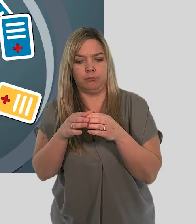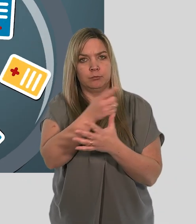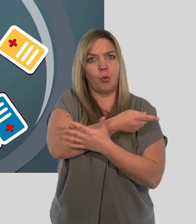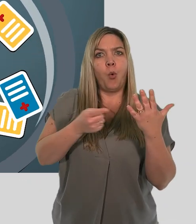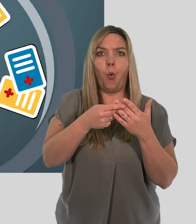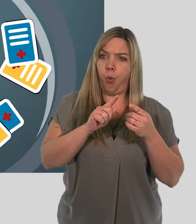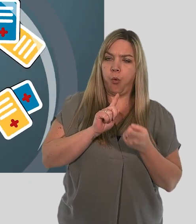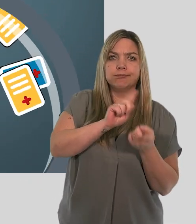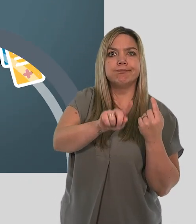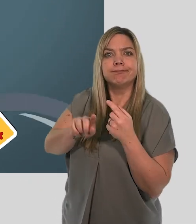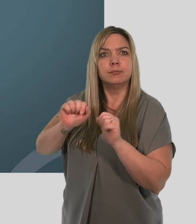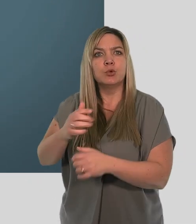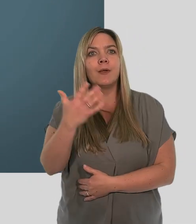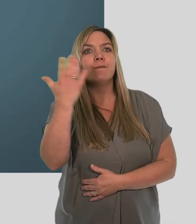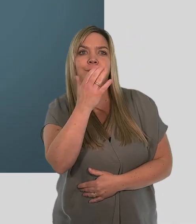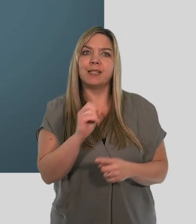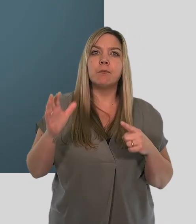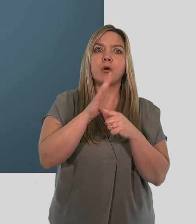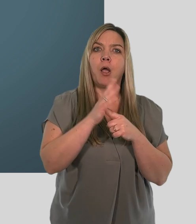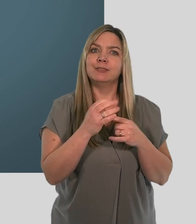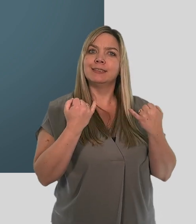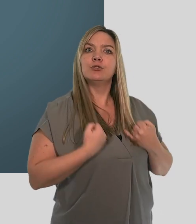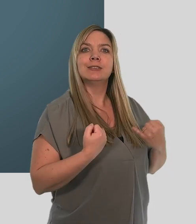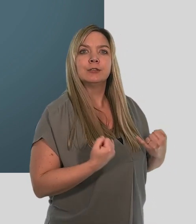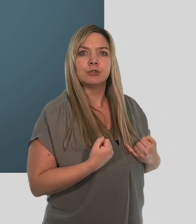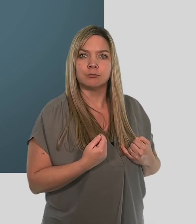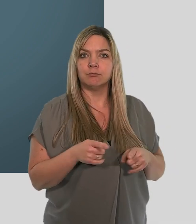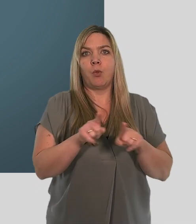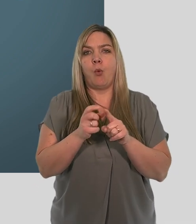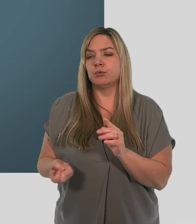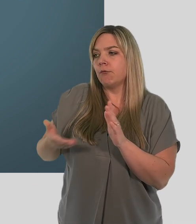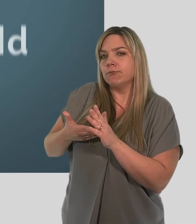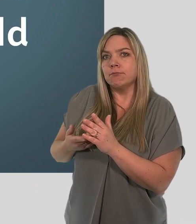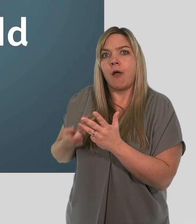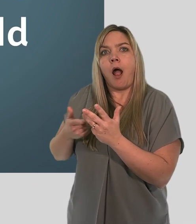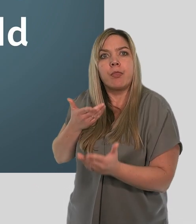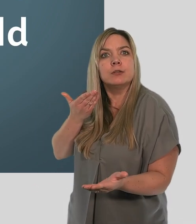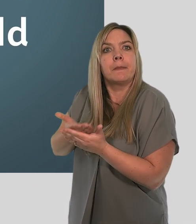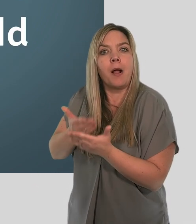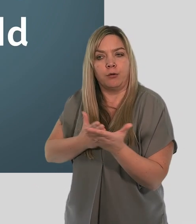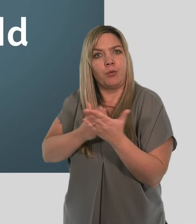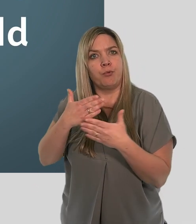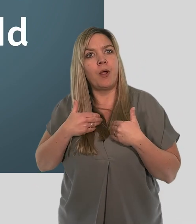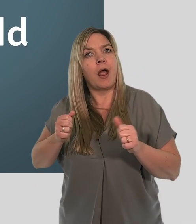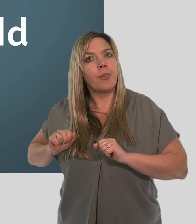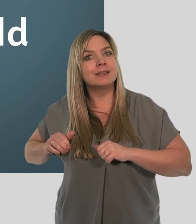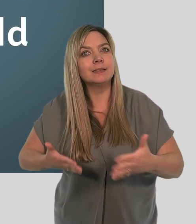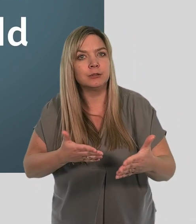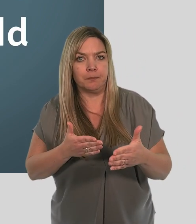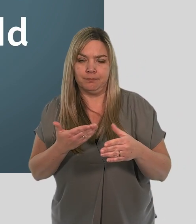Together, they set out how countries can best use limited resources to directly improve population health